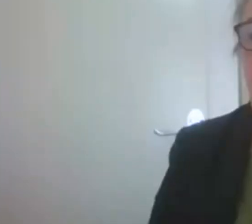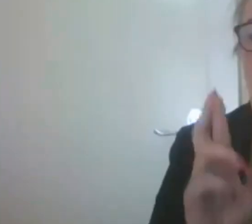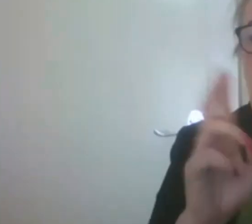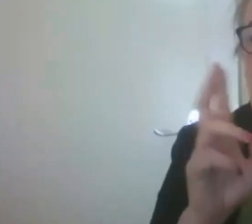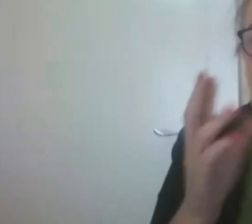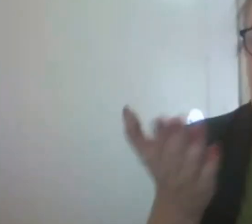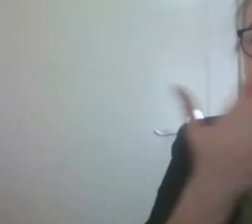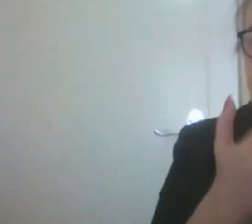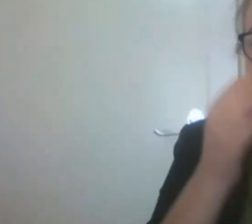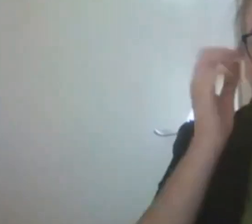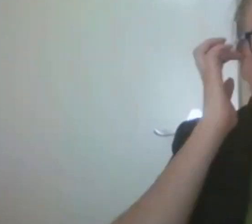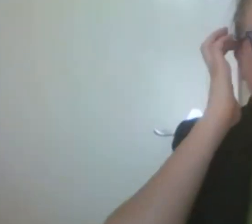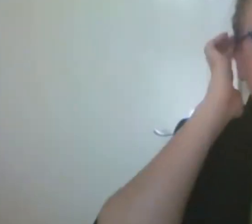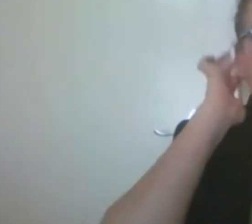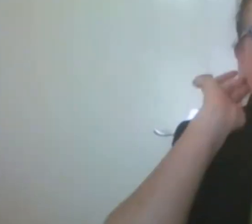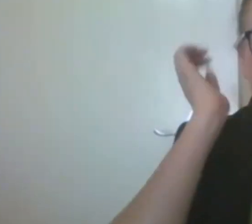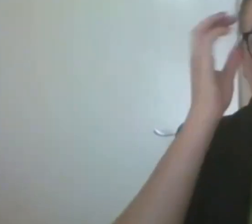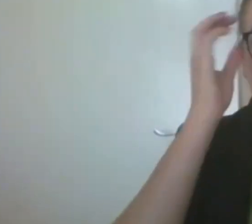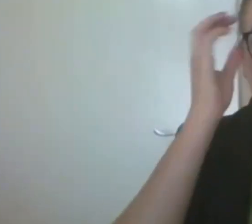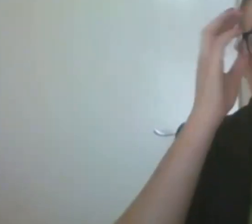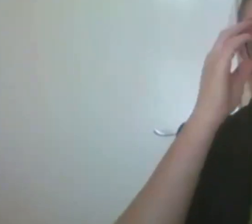You've spoken about small screens